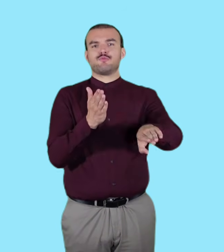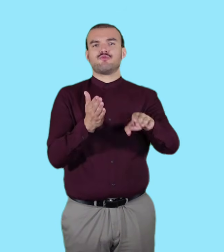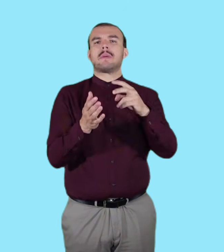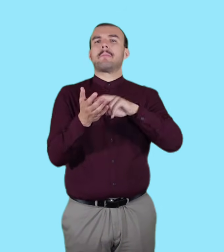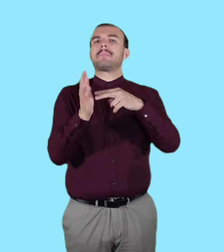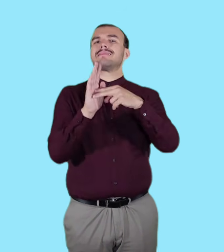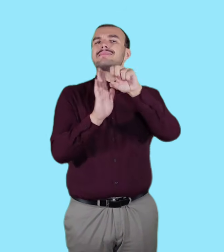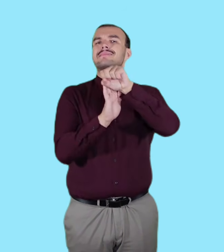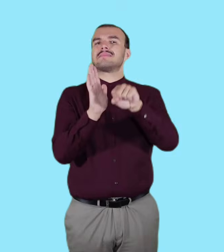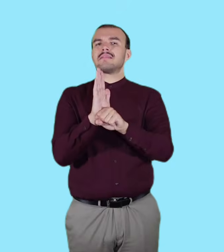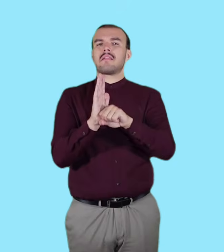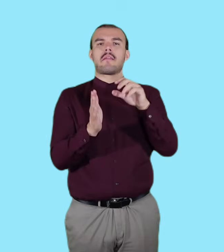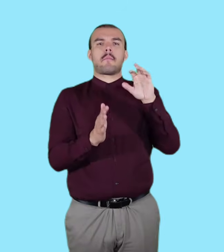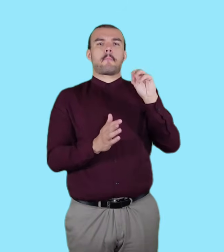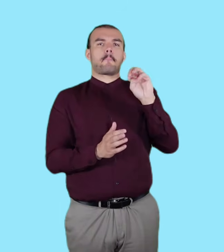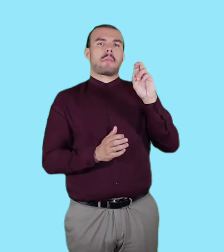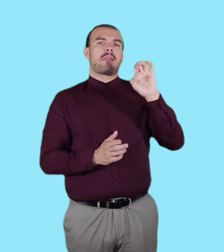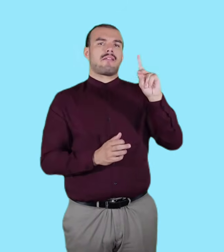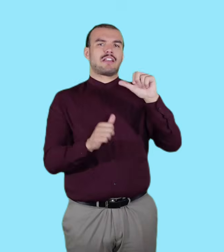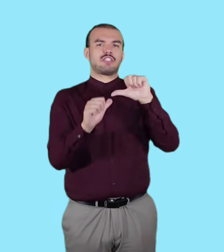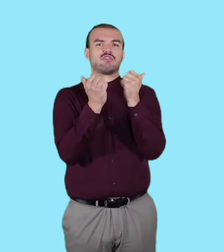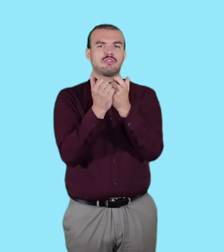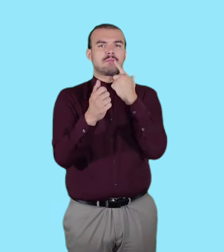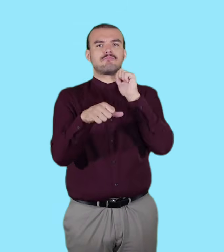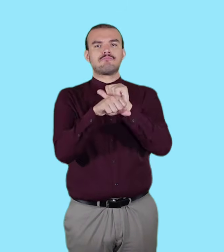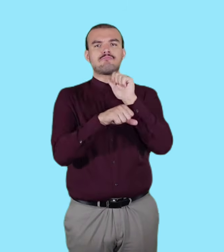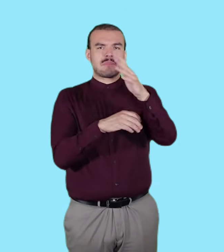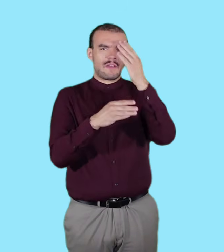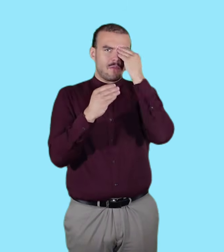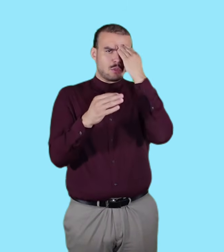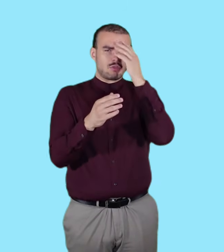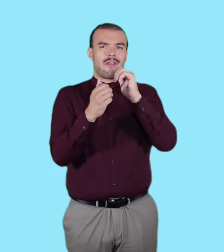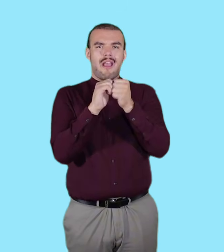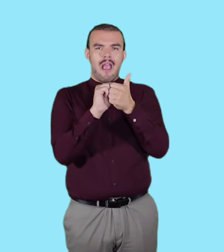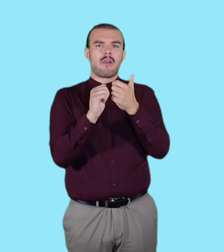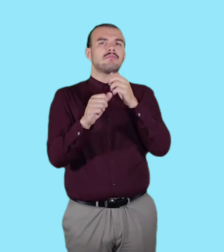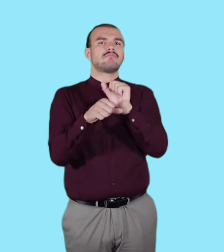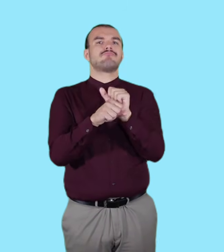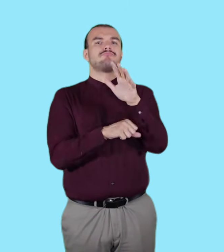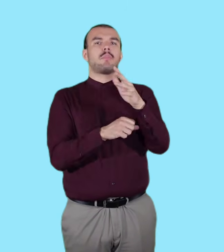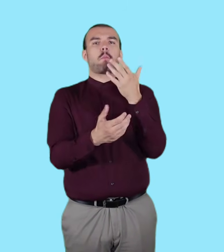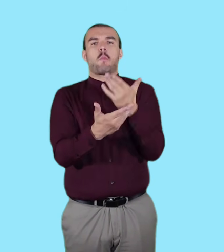your state Medicaid agency will send you information on how to submit proof of compliance